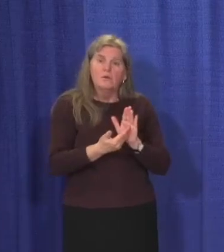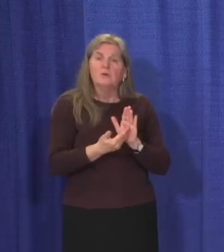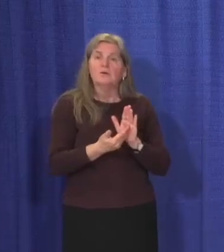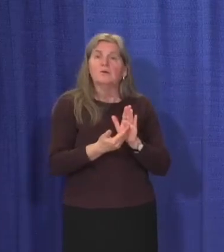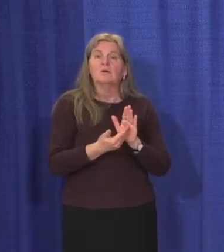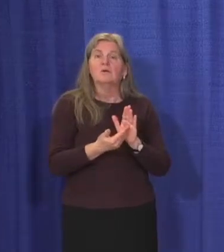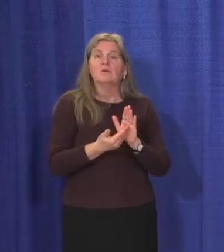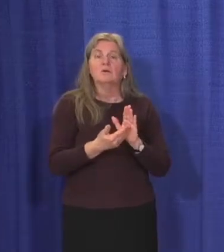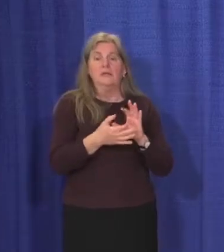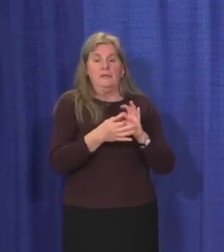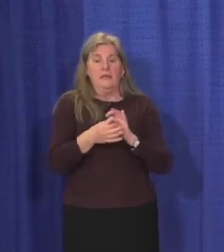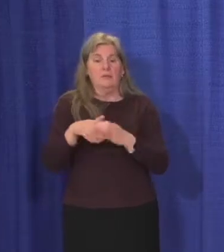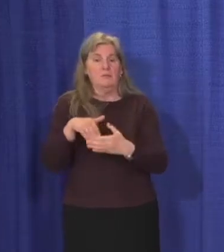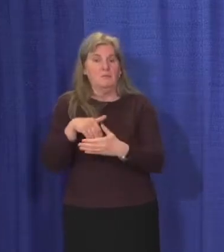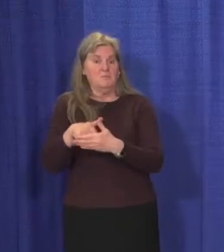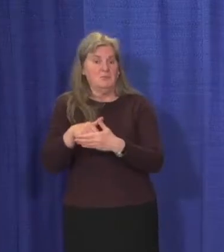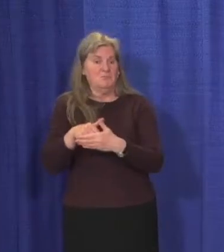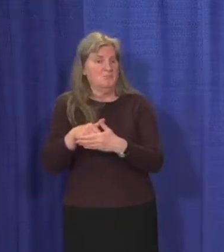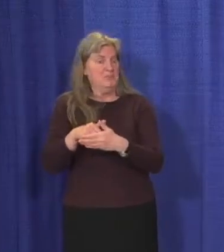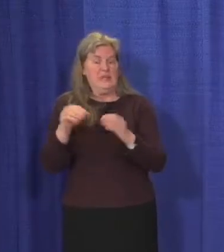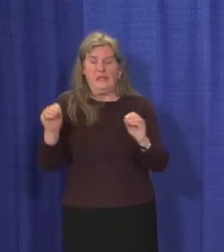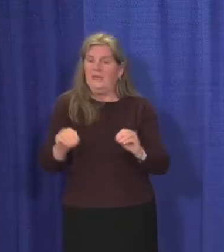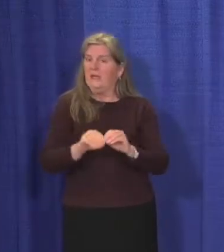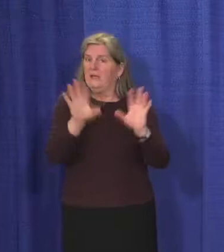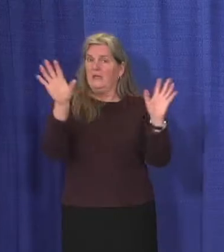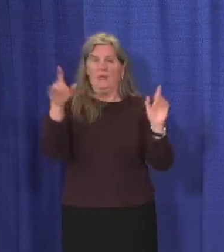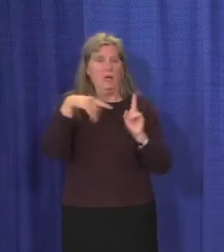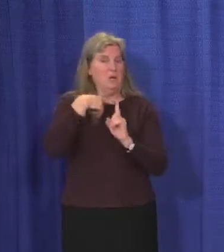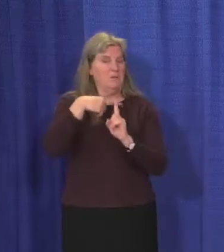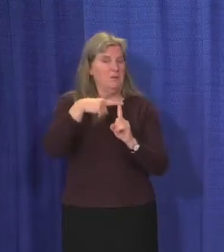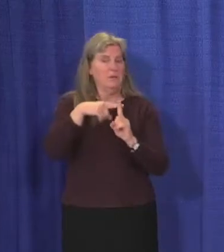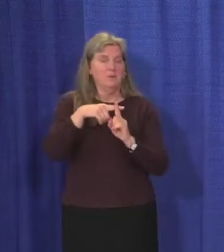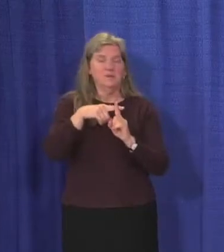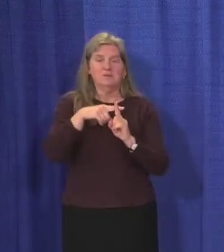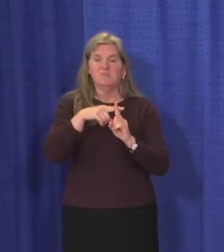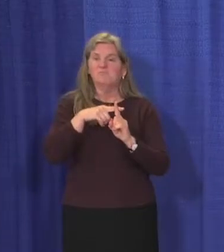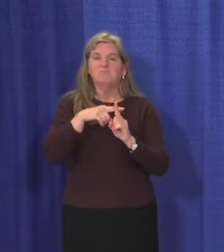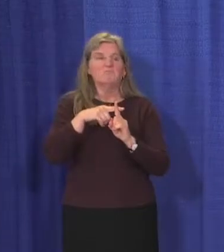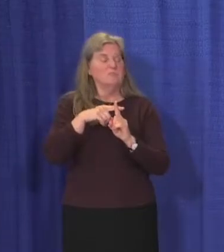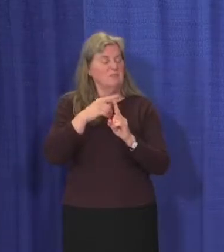experience with this vaccine and the data is very positive with